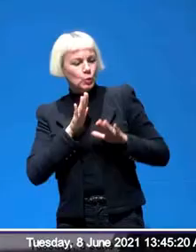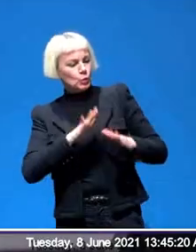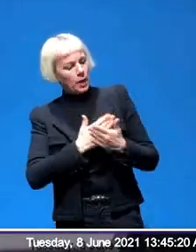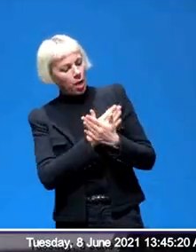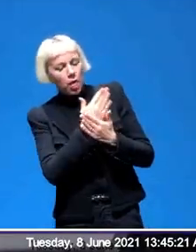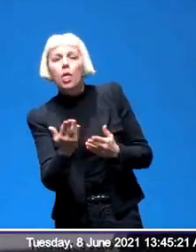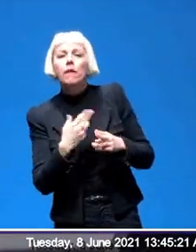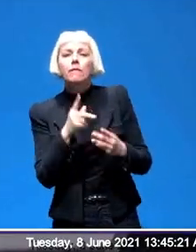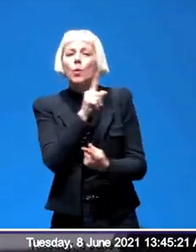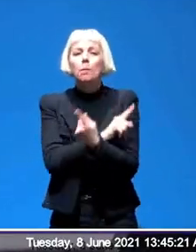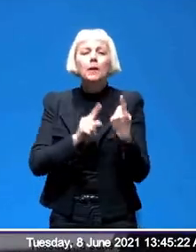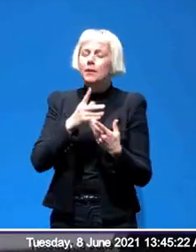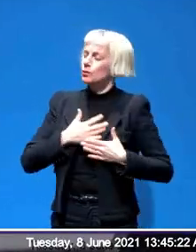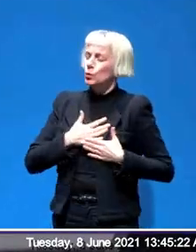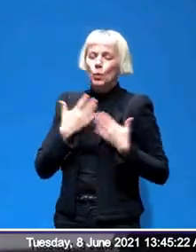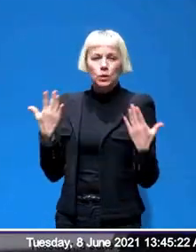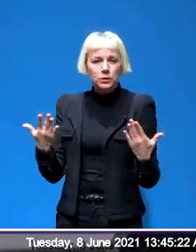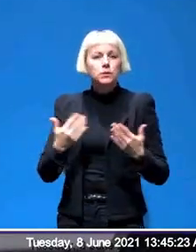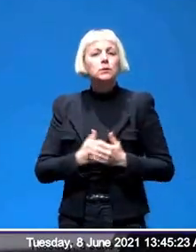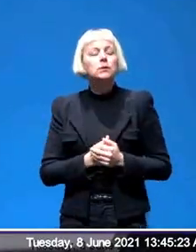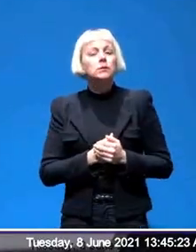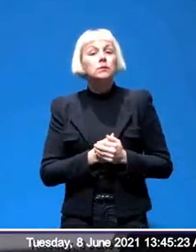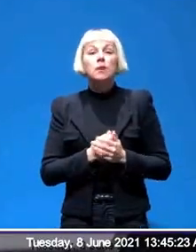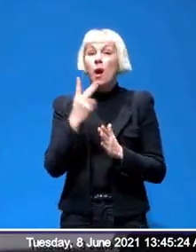The part-time staff, we found it hard to get them to come in early.